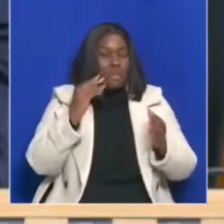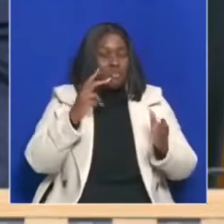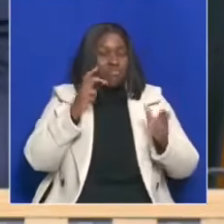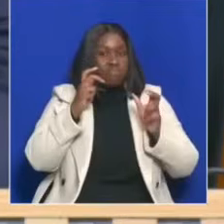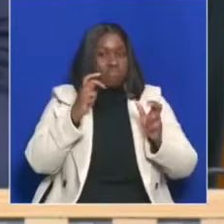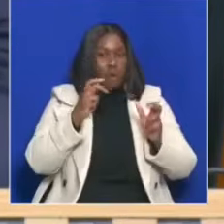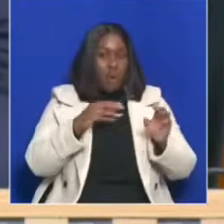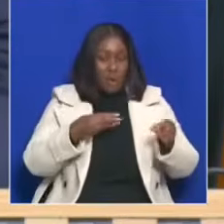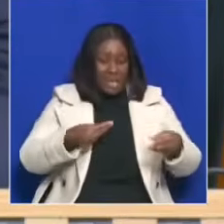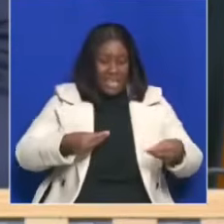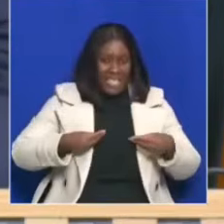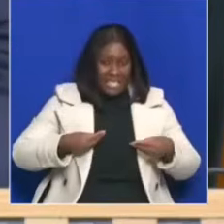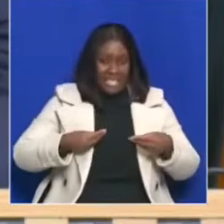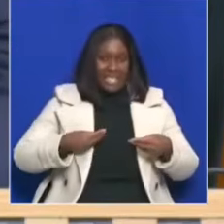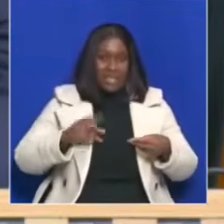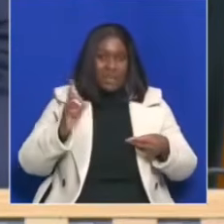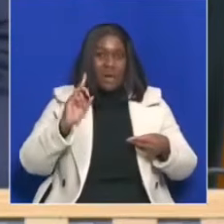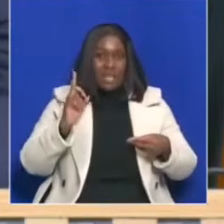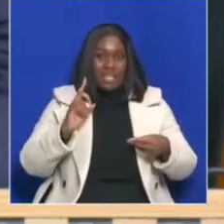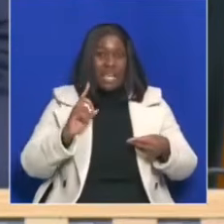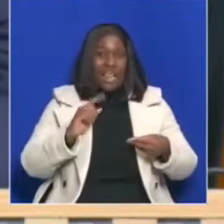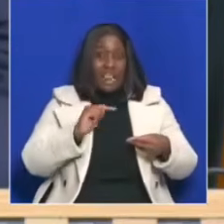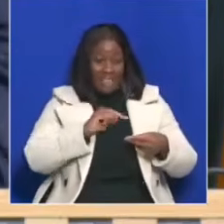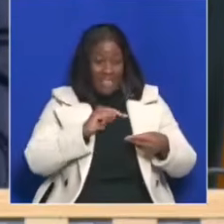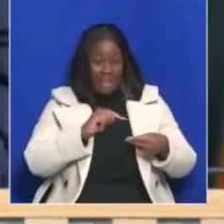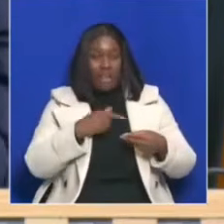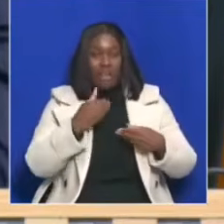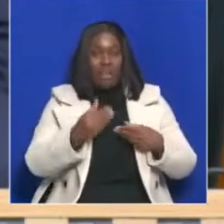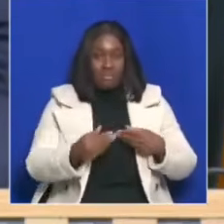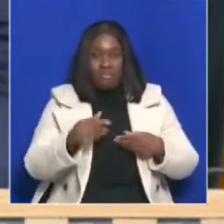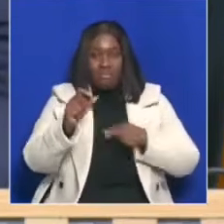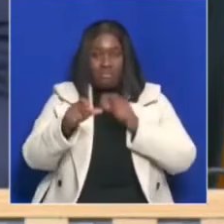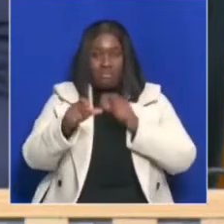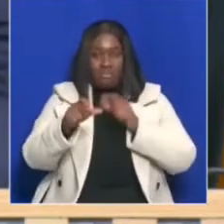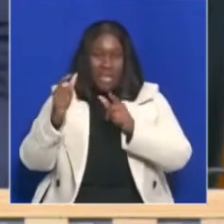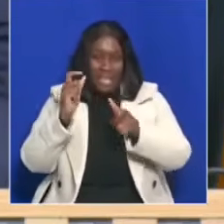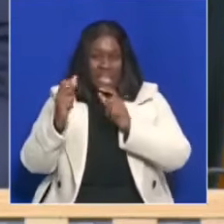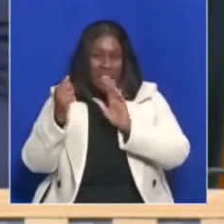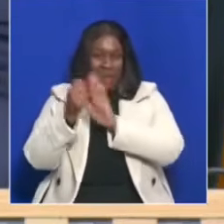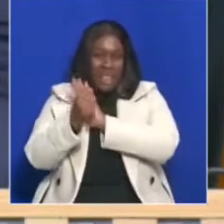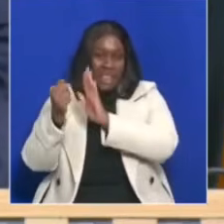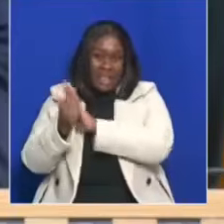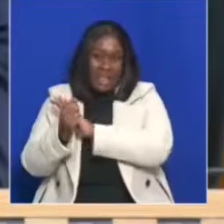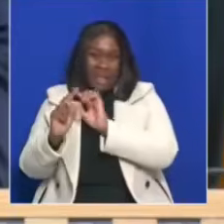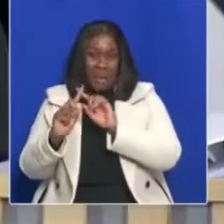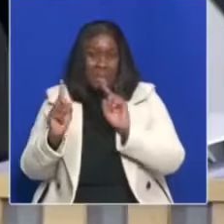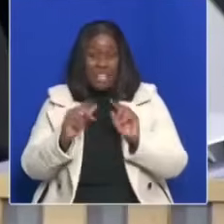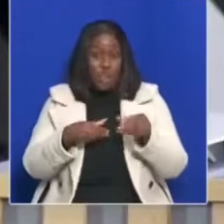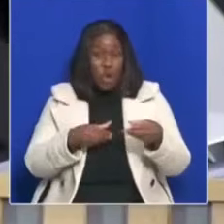to the people that they killed but not so much the docket? Well, well commissioner the information